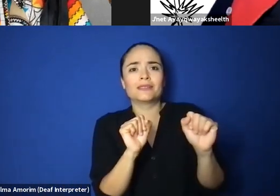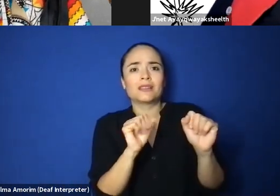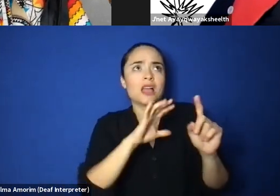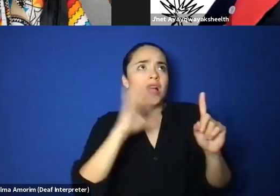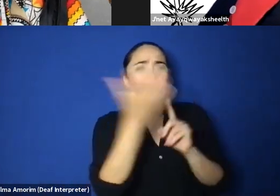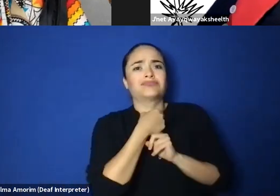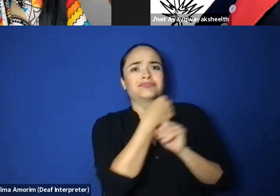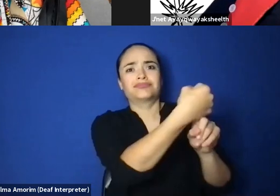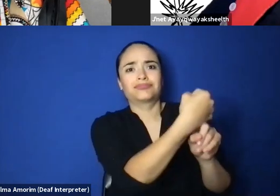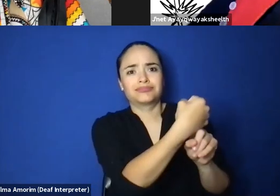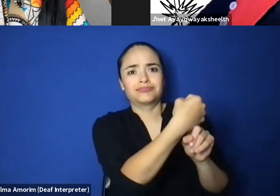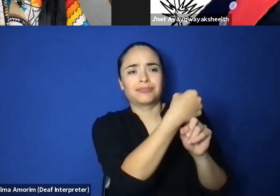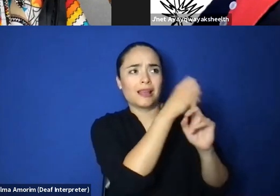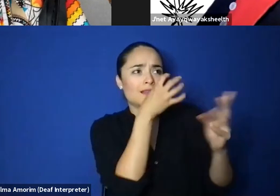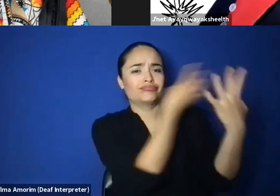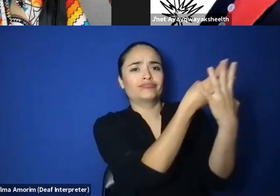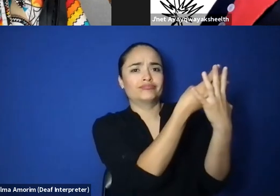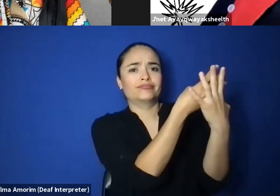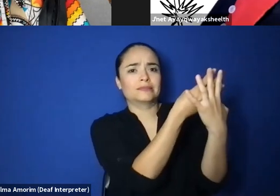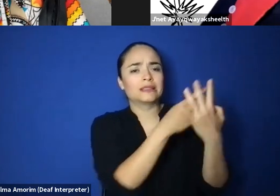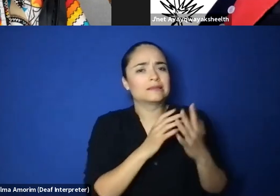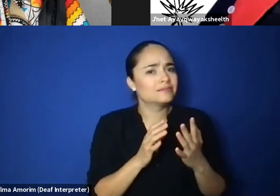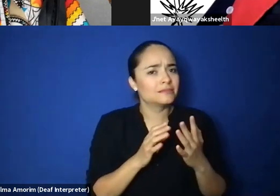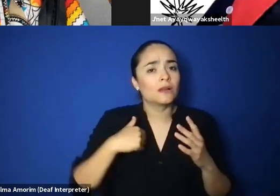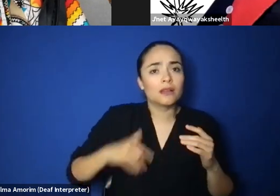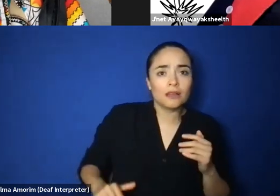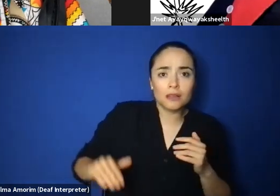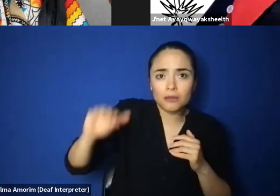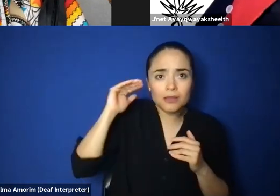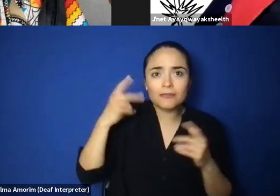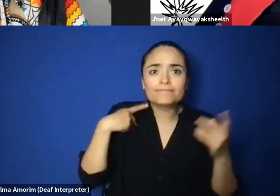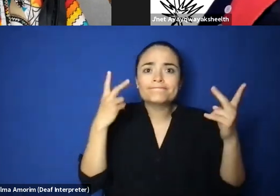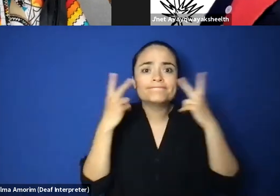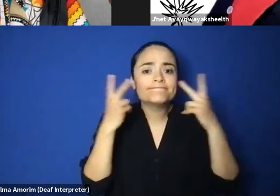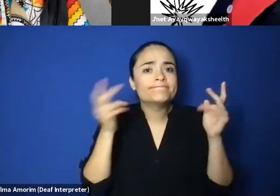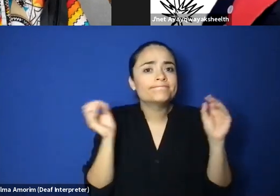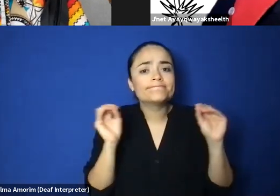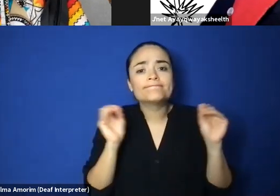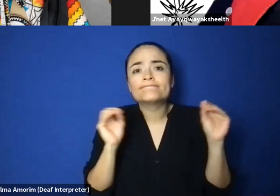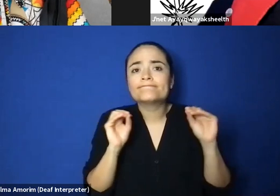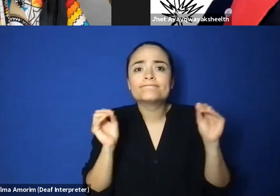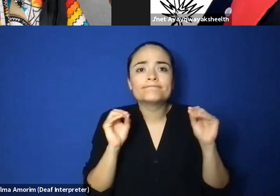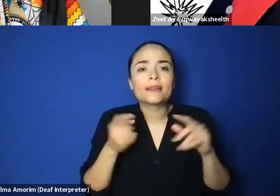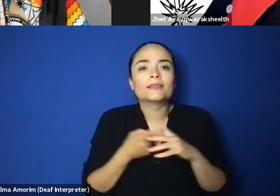didn't start dancing until i was in my early 20s. I always wanted to, but I didn't have access to that.